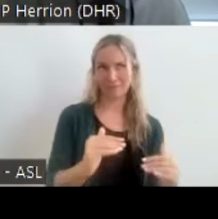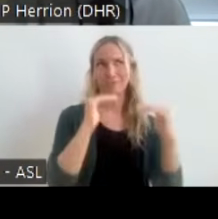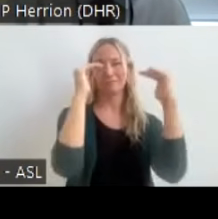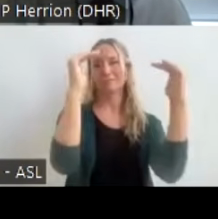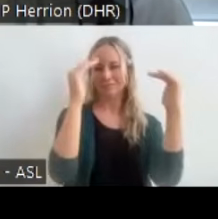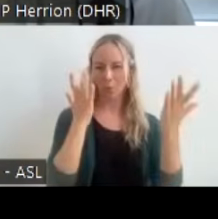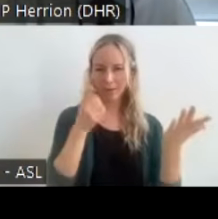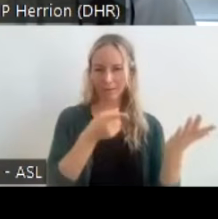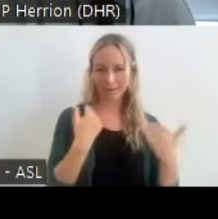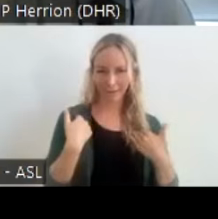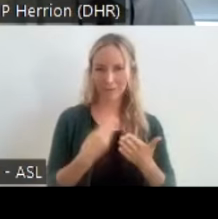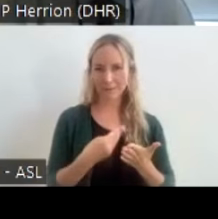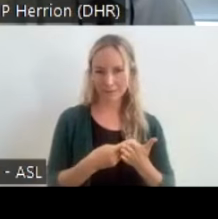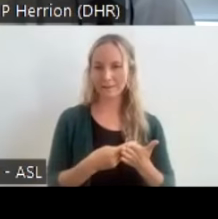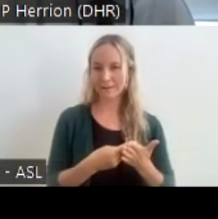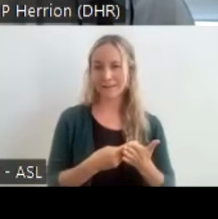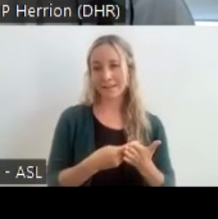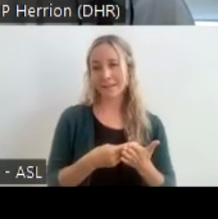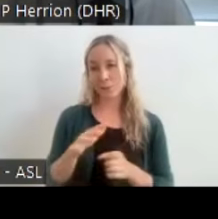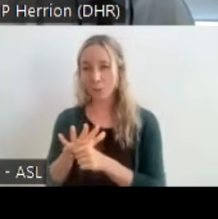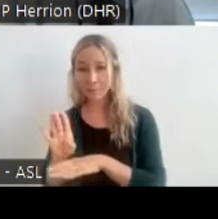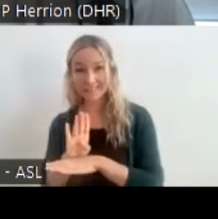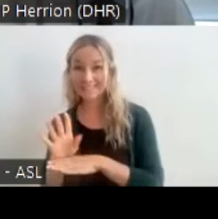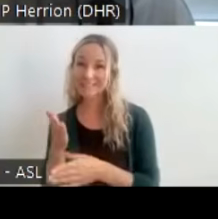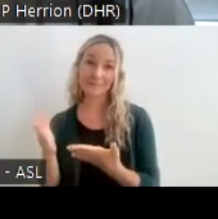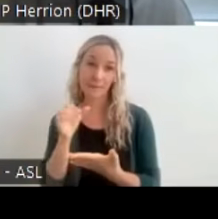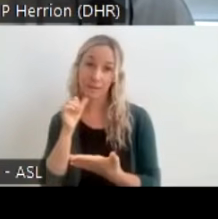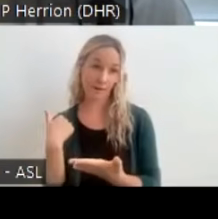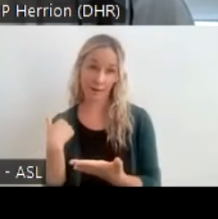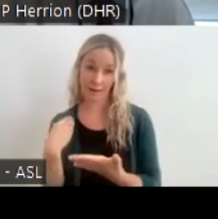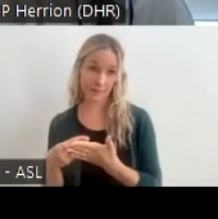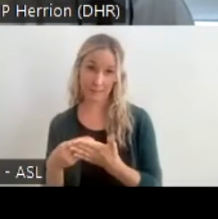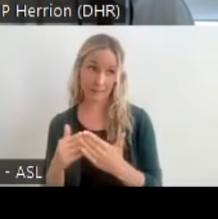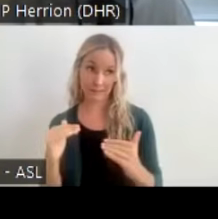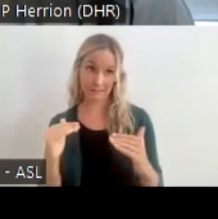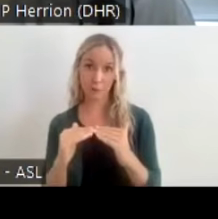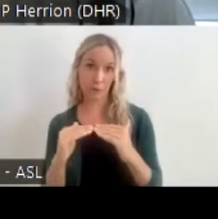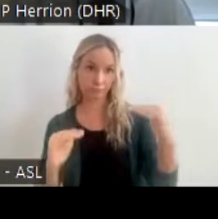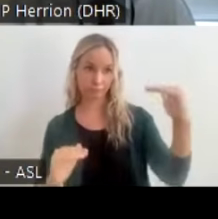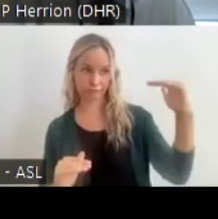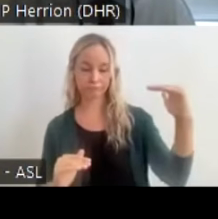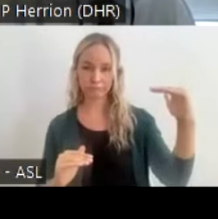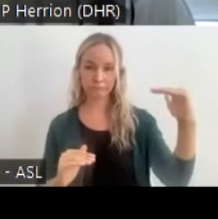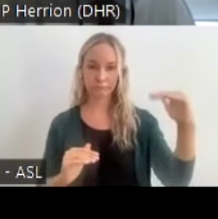indeed it's a more localized cafe or localized business that doesn't just have the resources to spend, which can